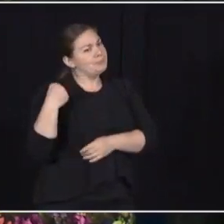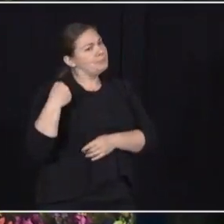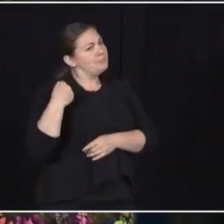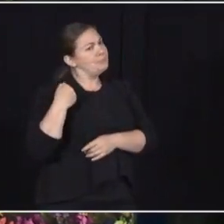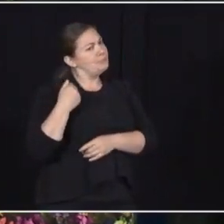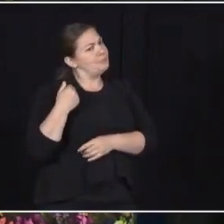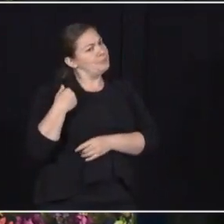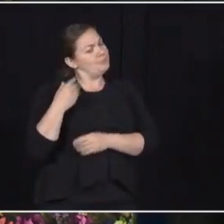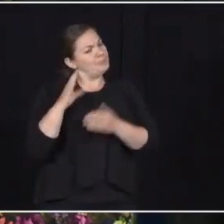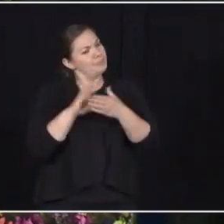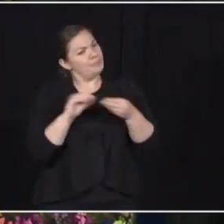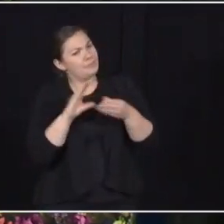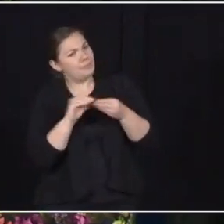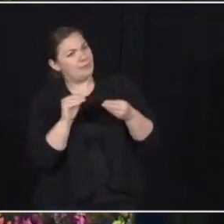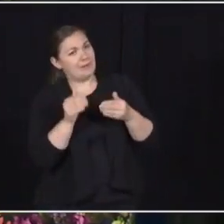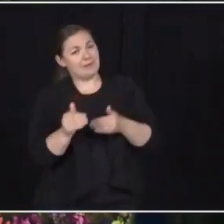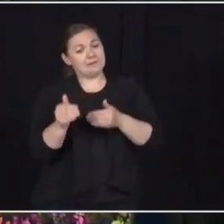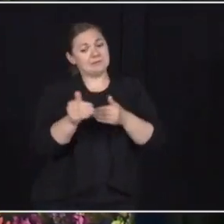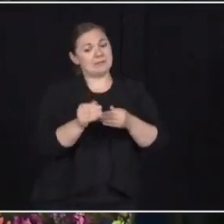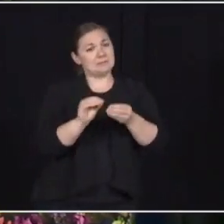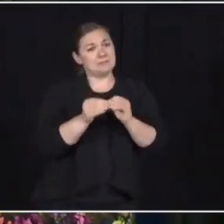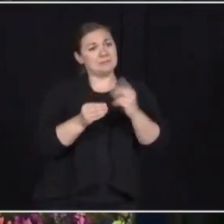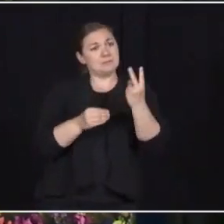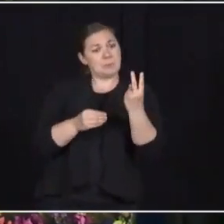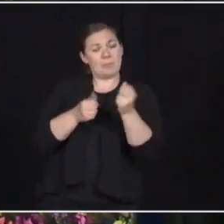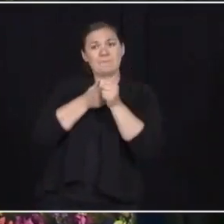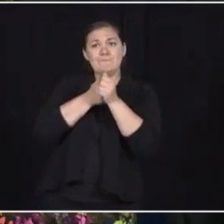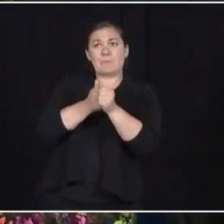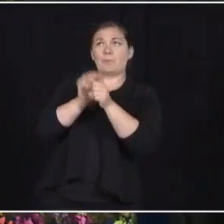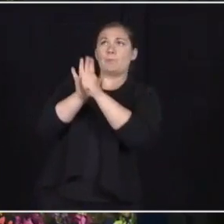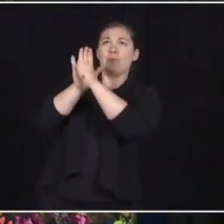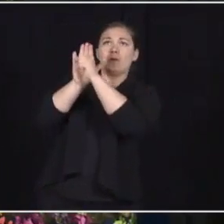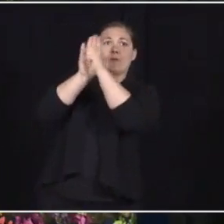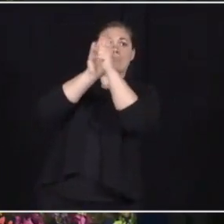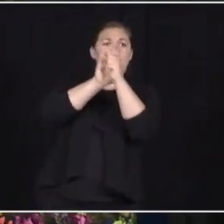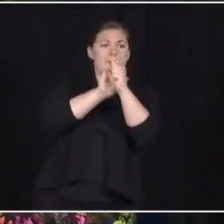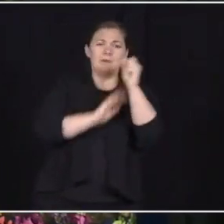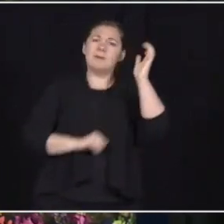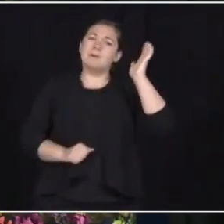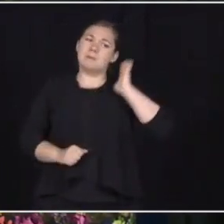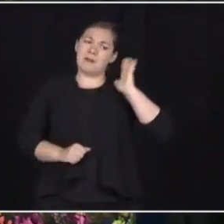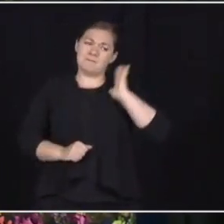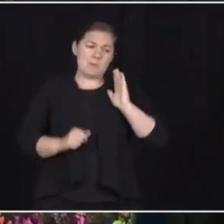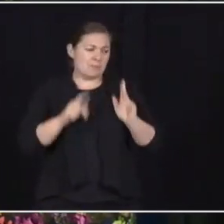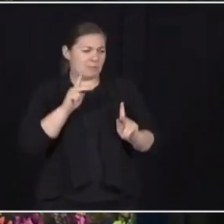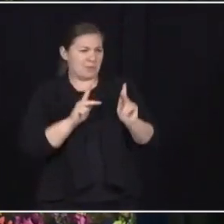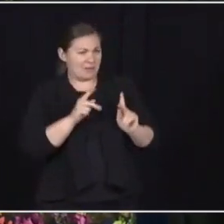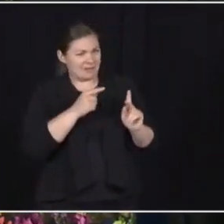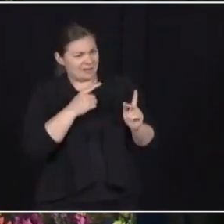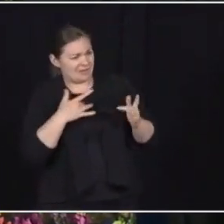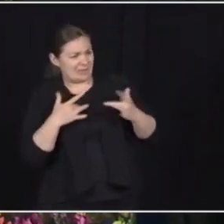Question before but this reopening and stage 2, region by region. There have questions . I've been questions about travelling from stage I region